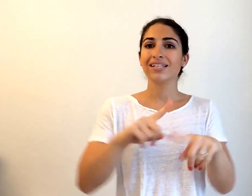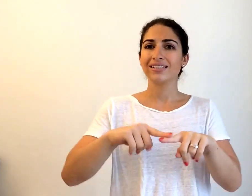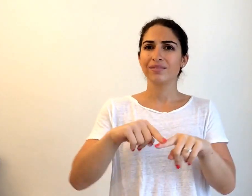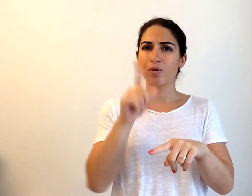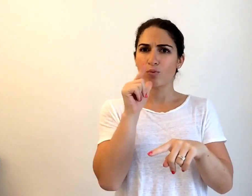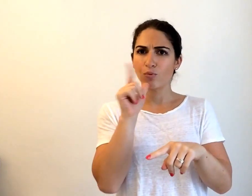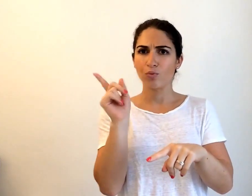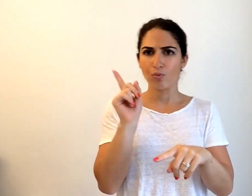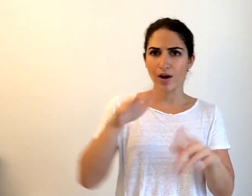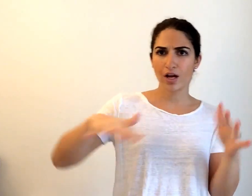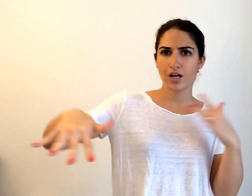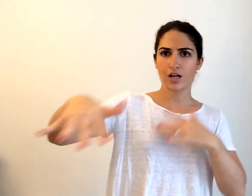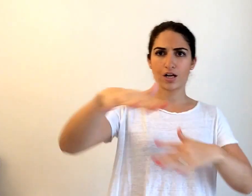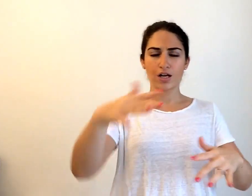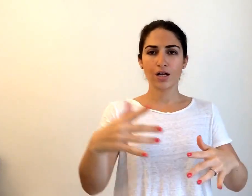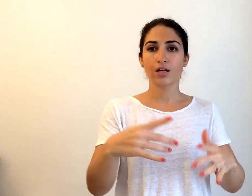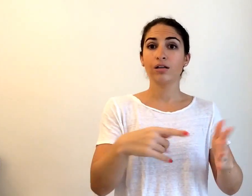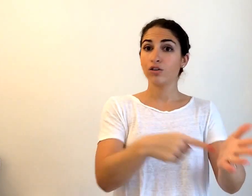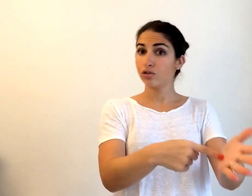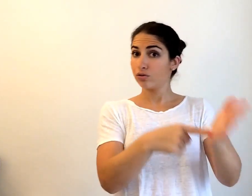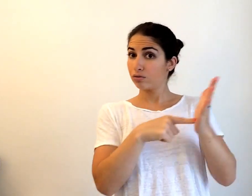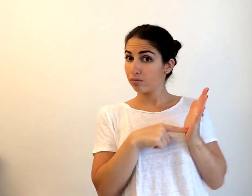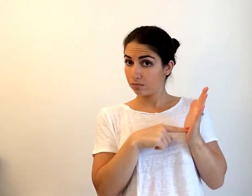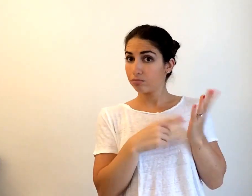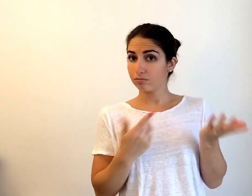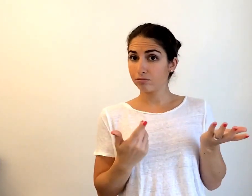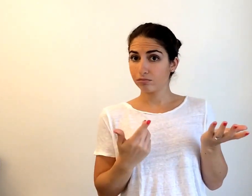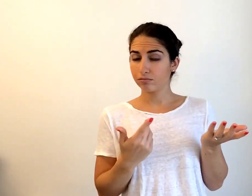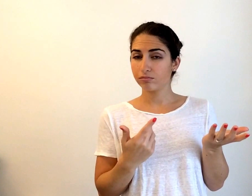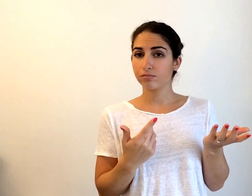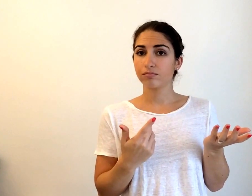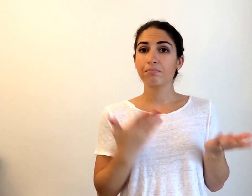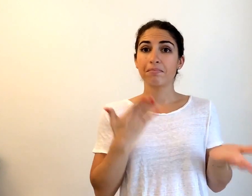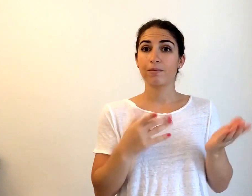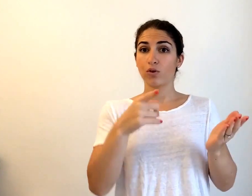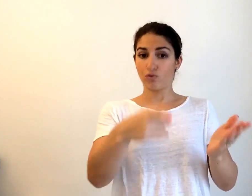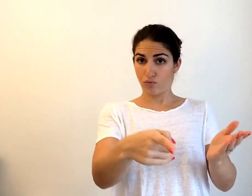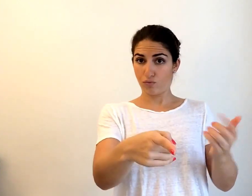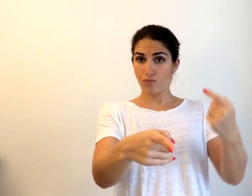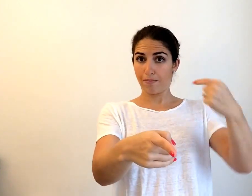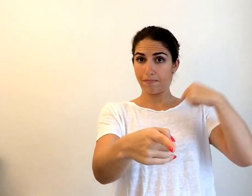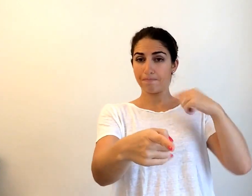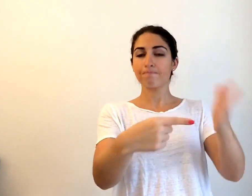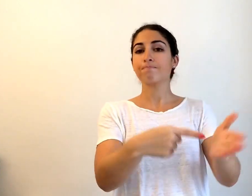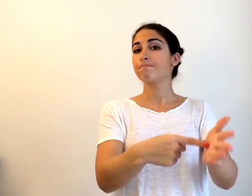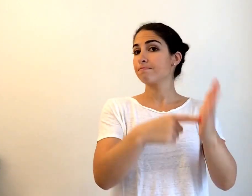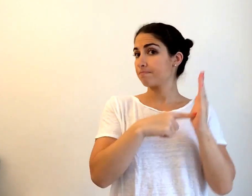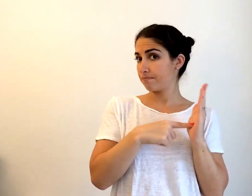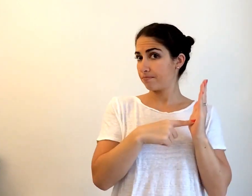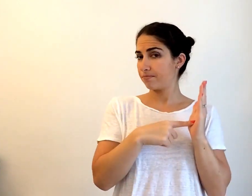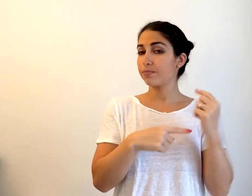sign "SHOW" depends on who is showing whom what, and the sign might change depending on that. If you're showing me